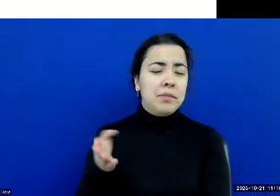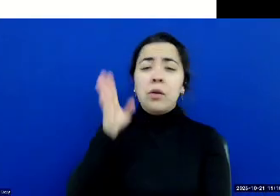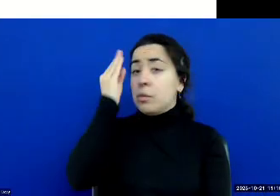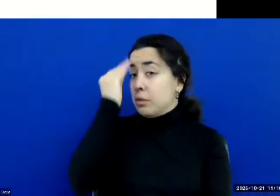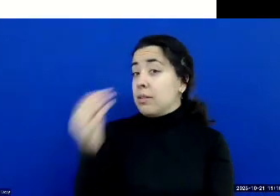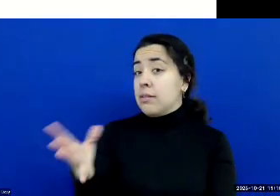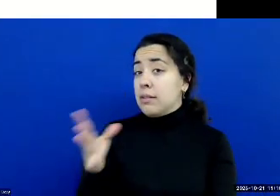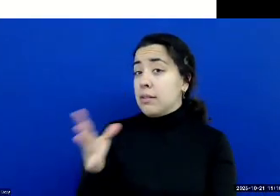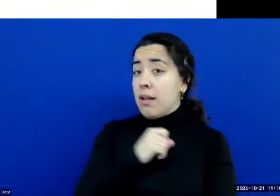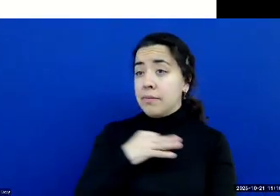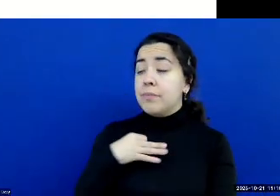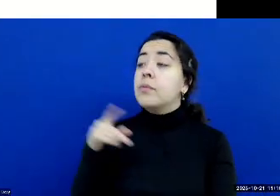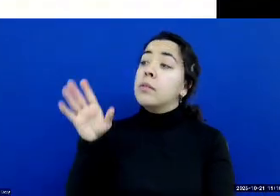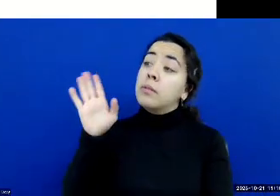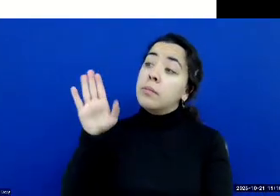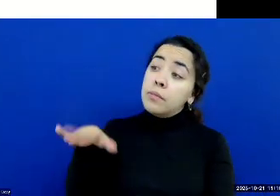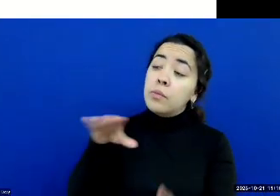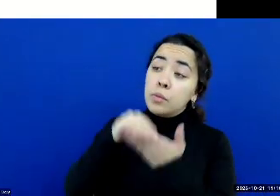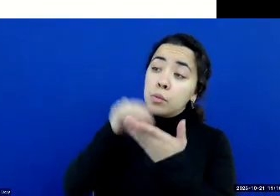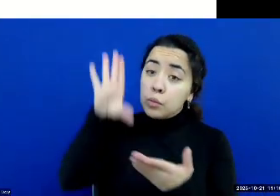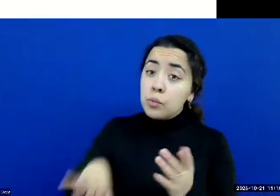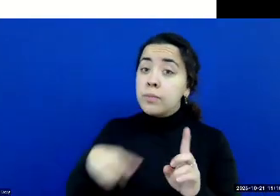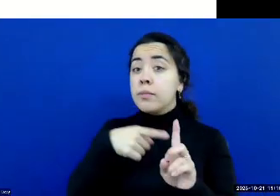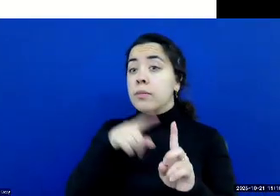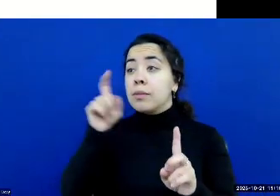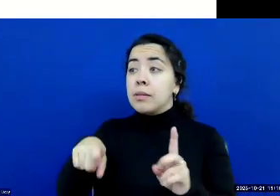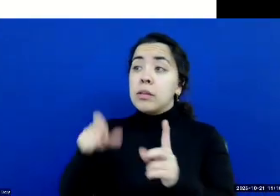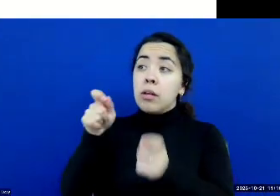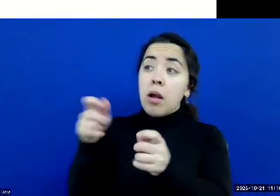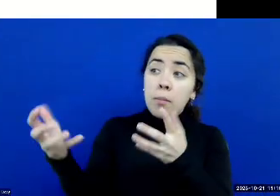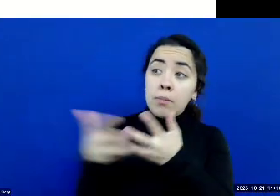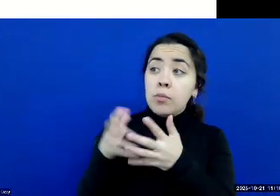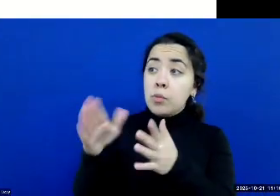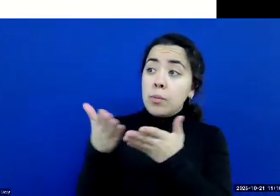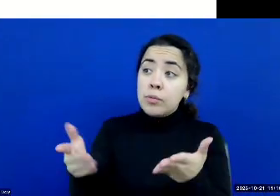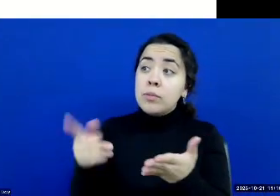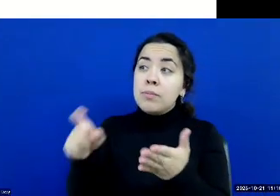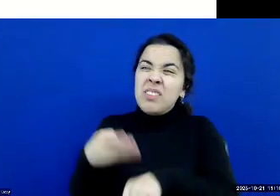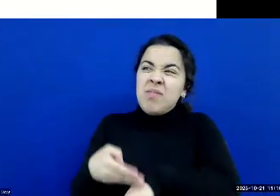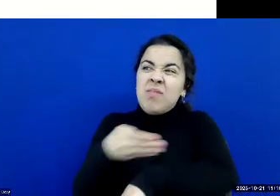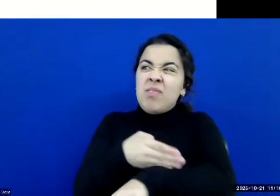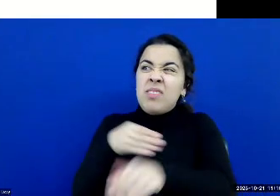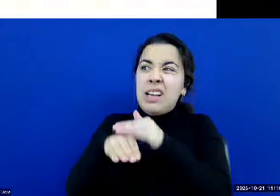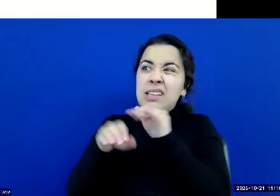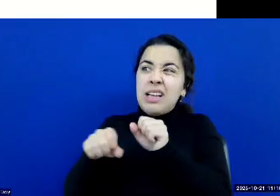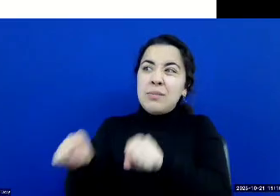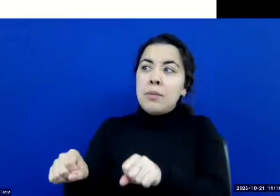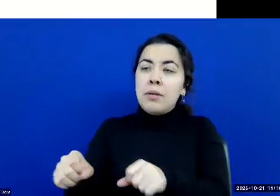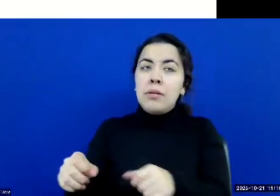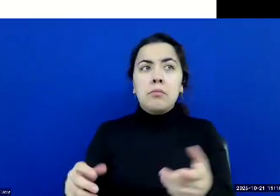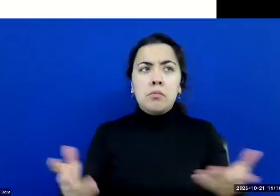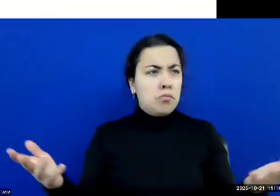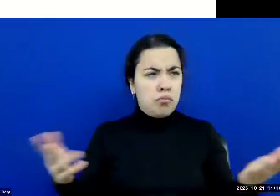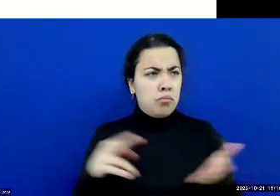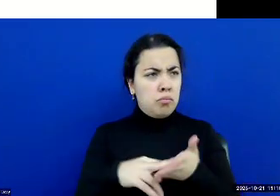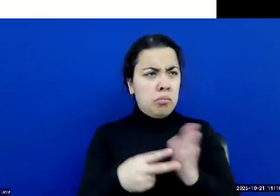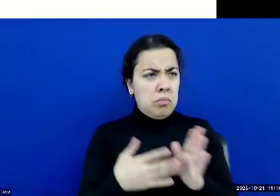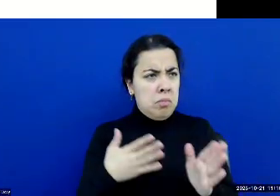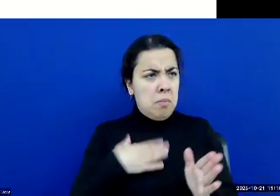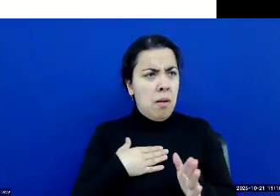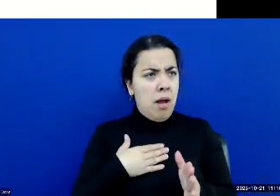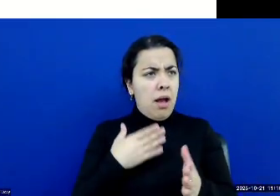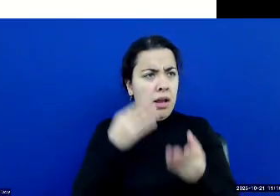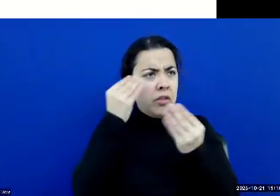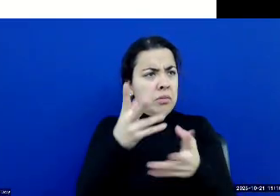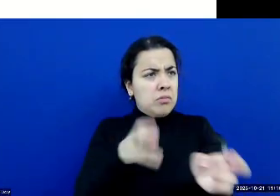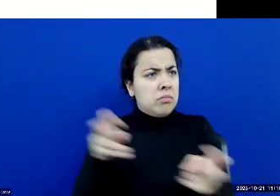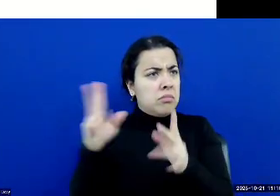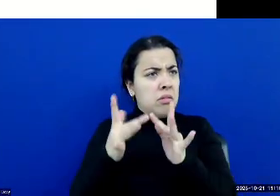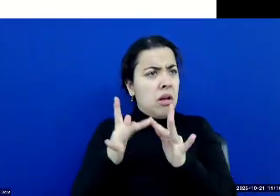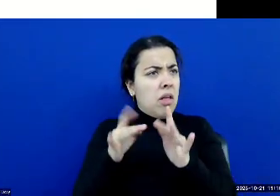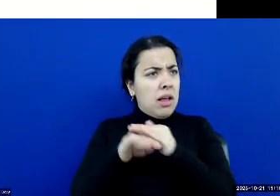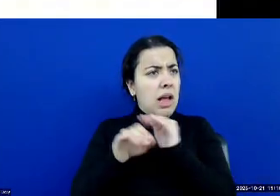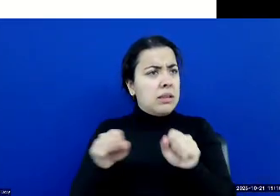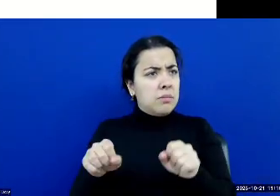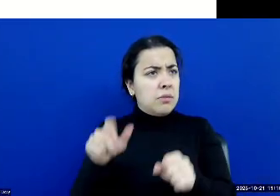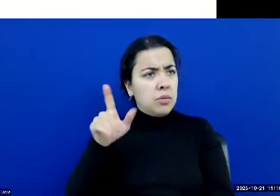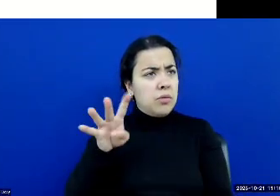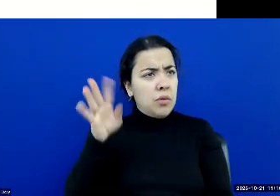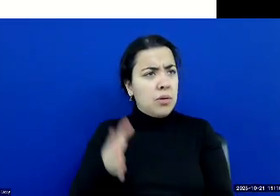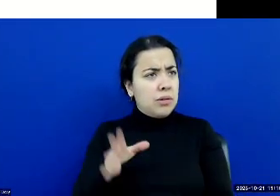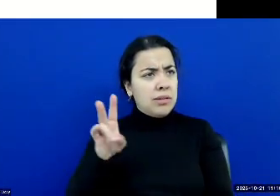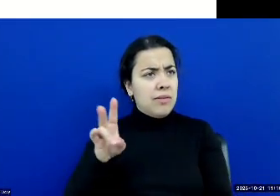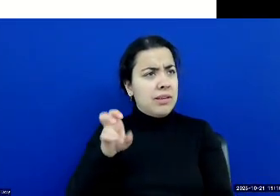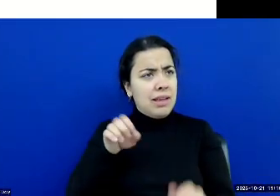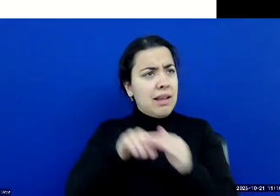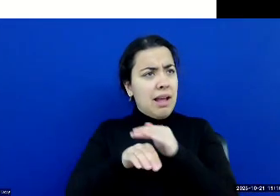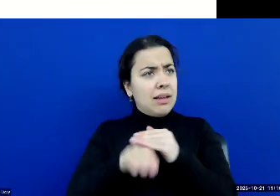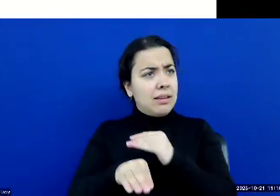Kathleen DeForest: We would say to faculty members, you have a student who needs an accommodation, your materials have to be more accessible. And they would say, what do you mean? My materials are posted online, they're accessible 24-7.